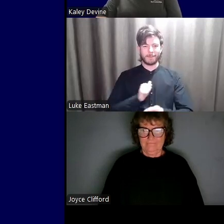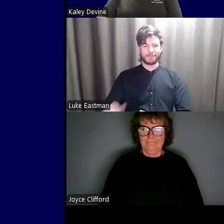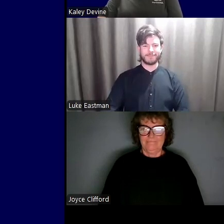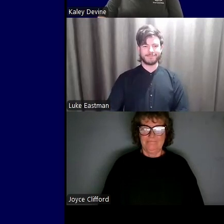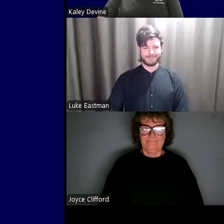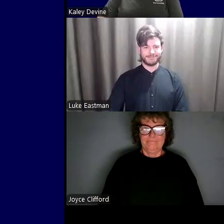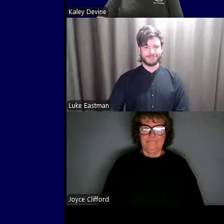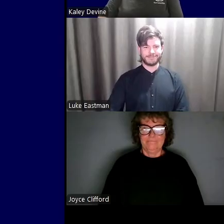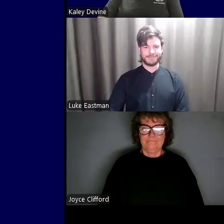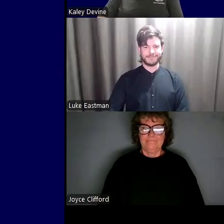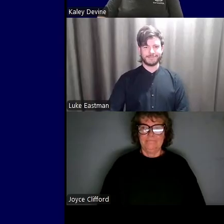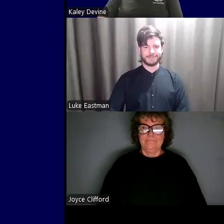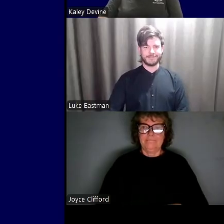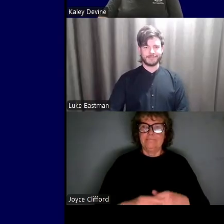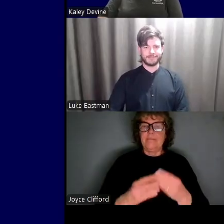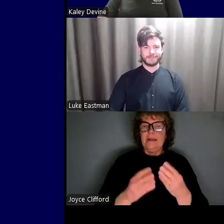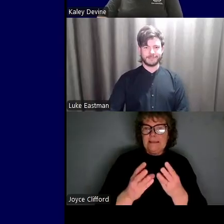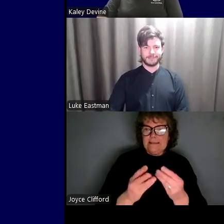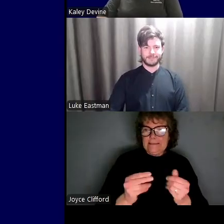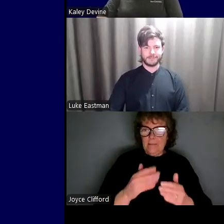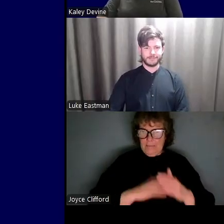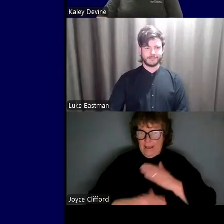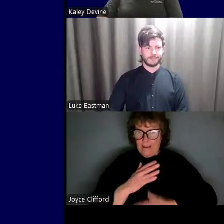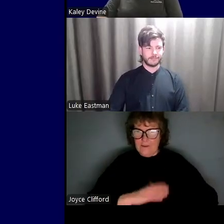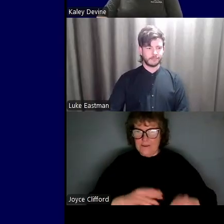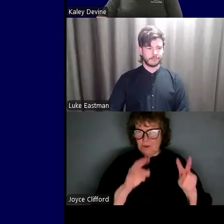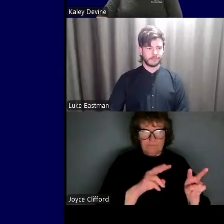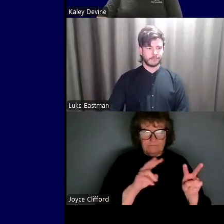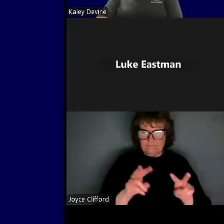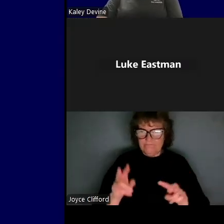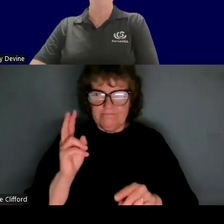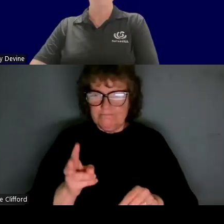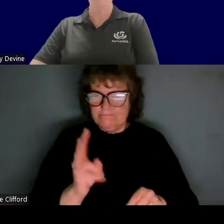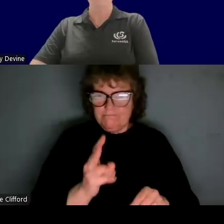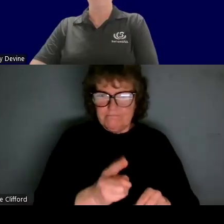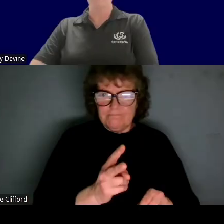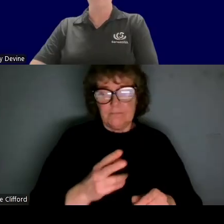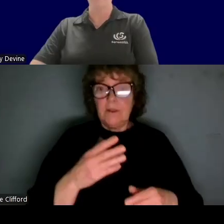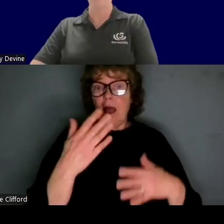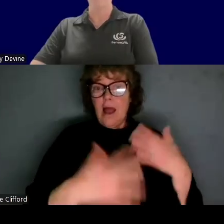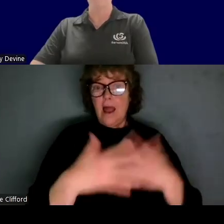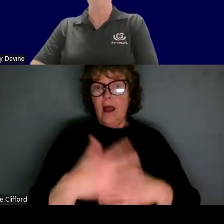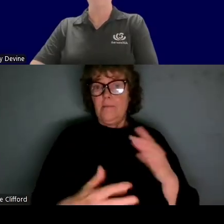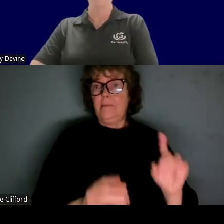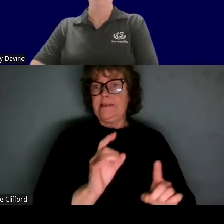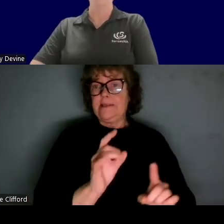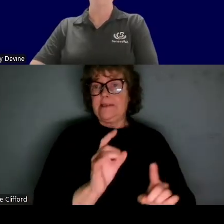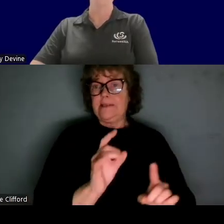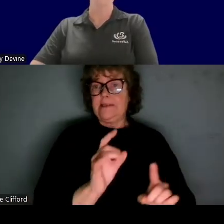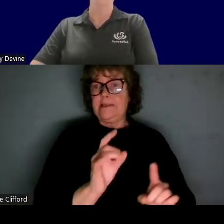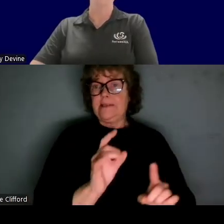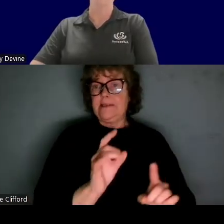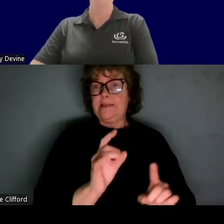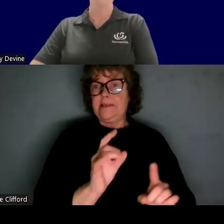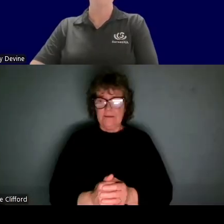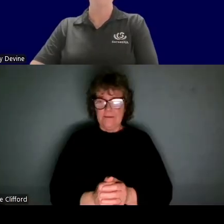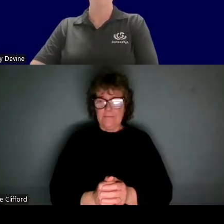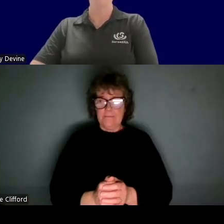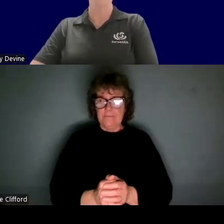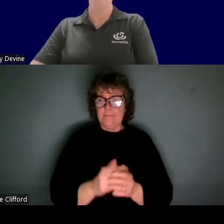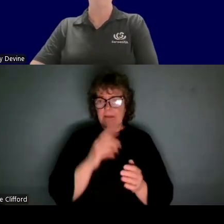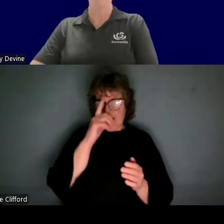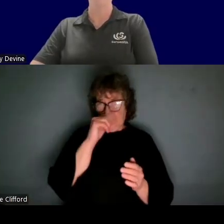Some commonly identified behaviours we might see would be harm to self. This could be physical harm